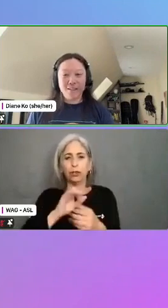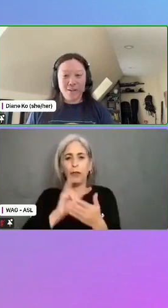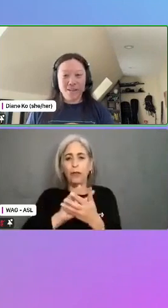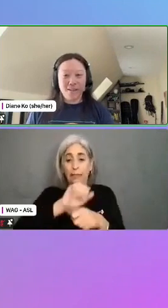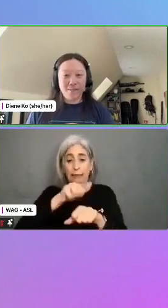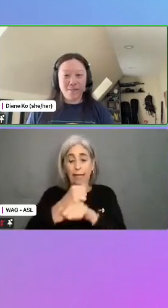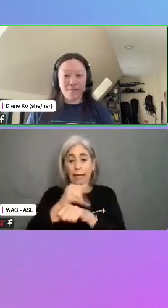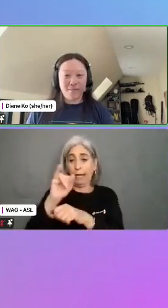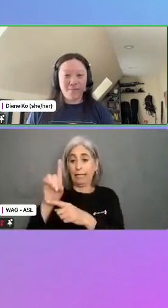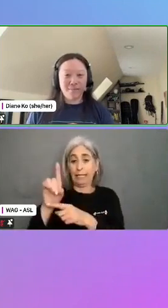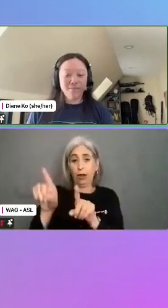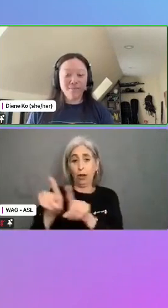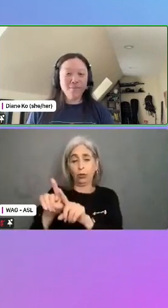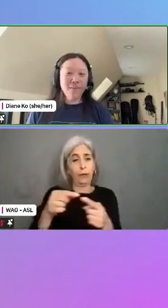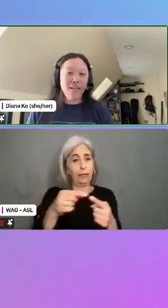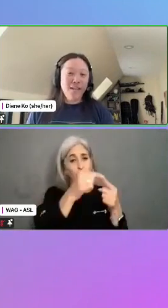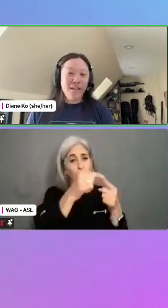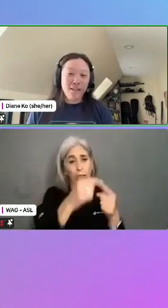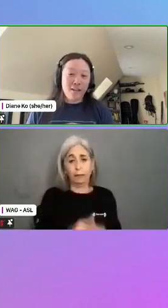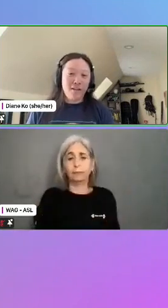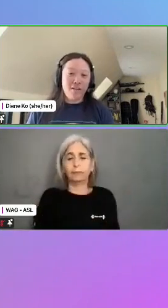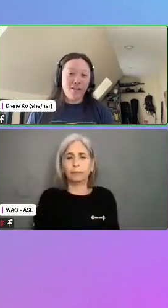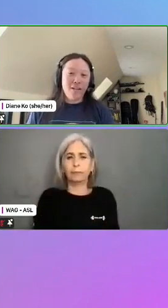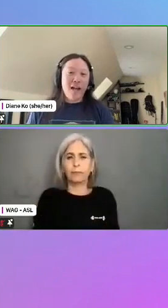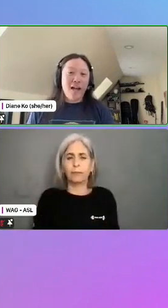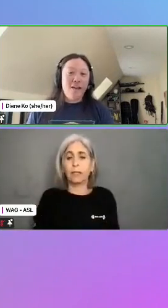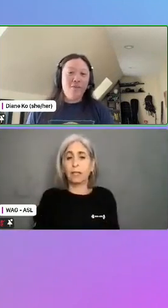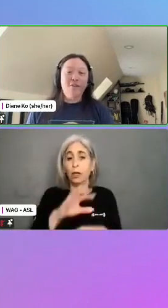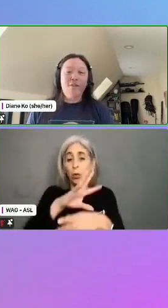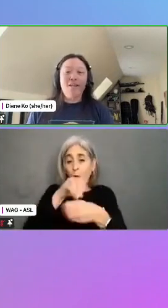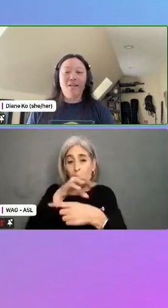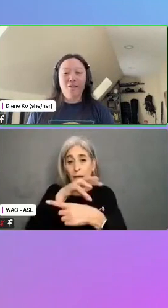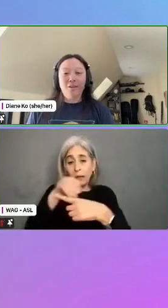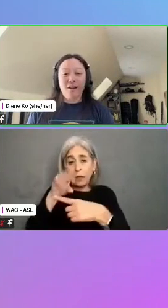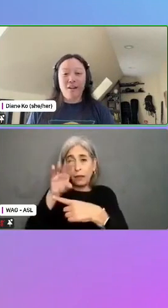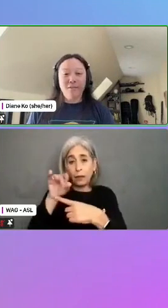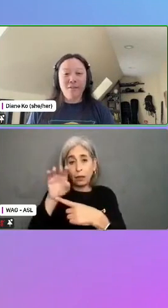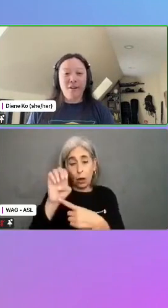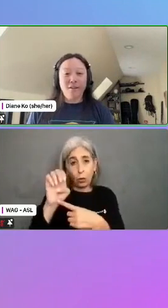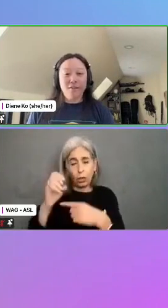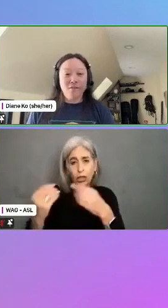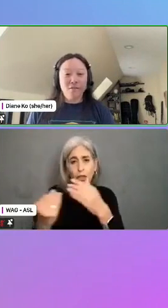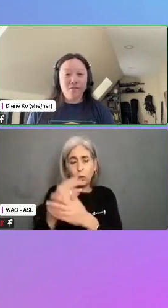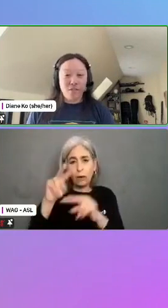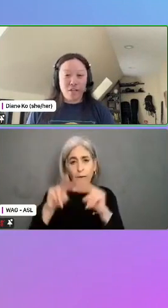description. To provide extra context, I'll use Rolex group on the containing dev and set